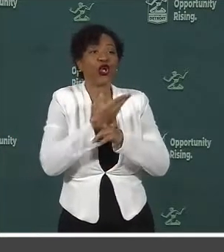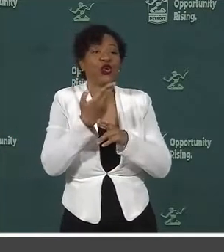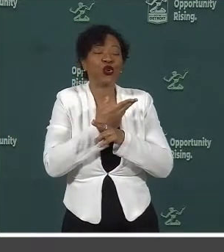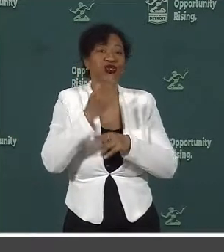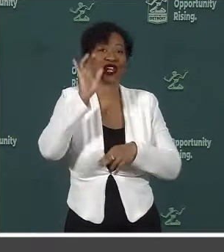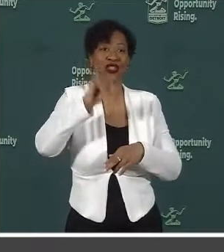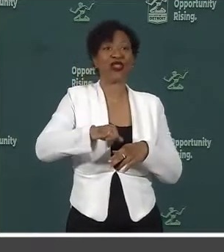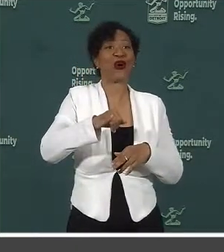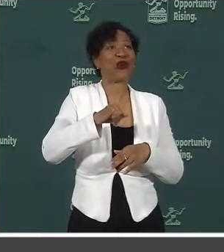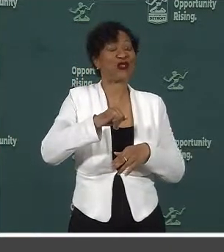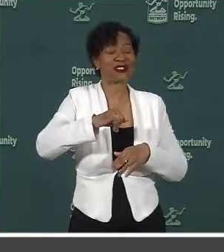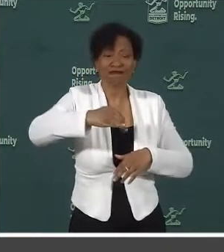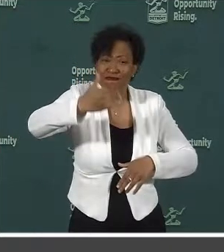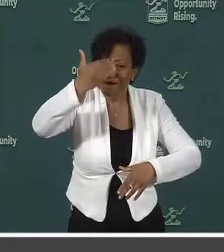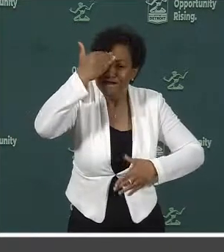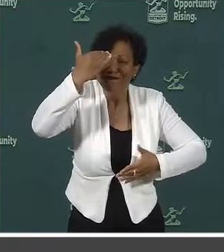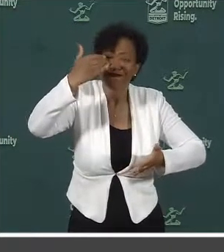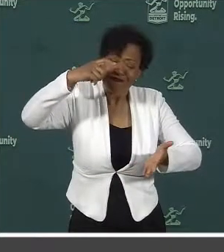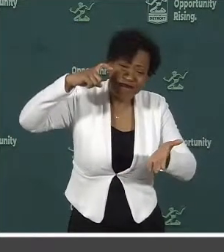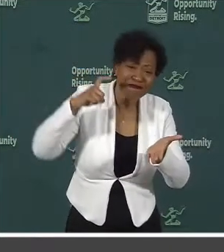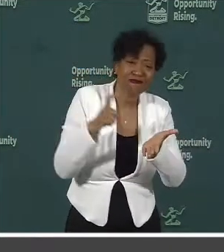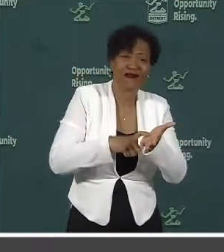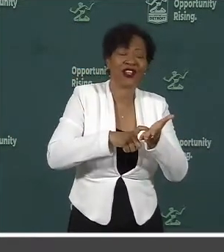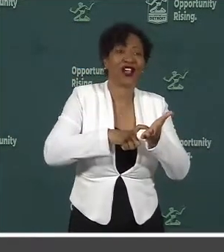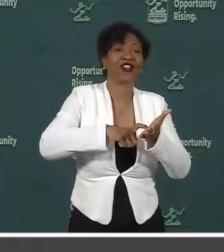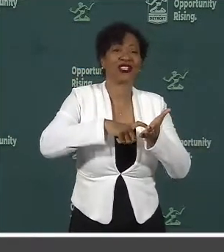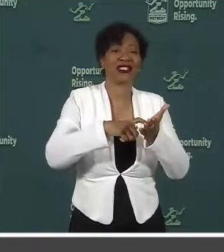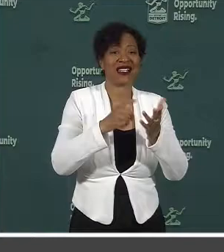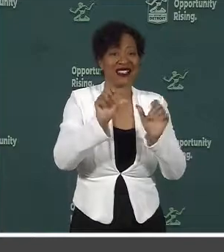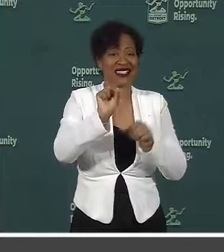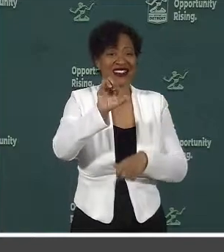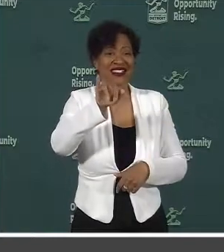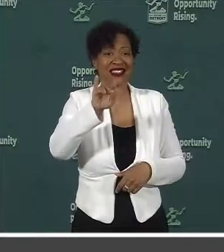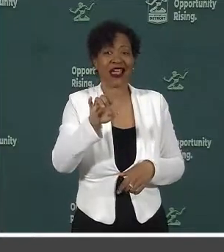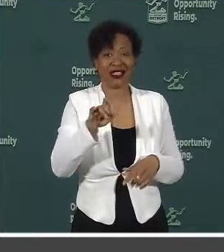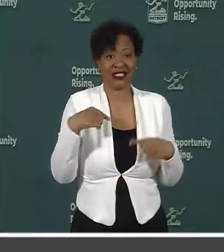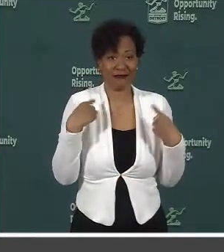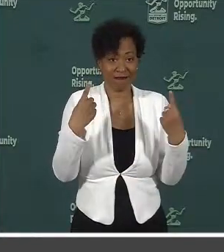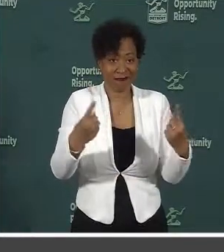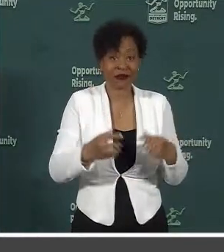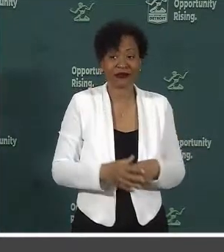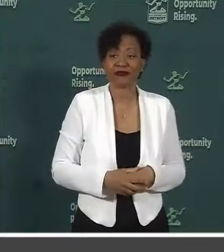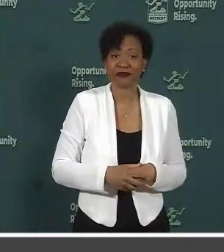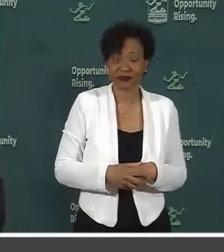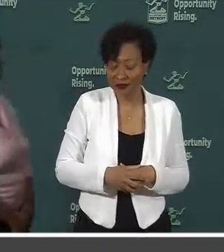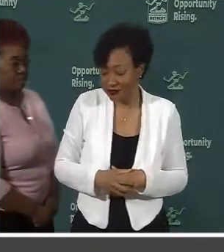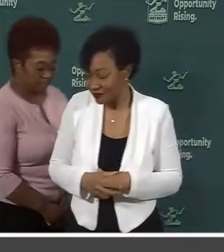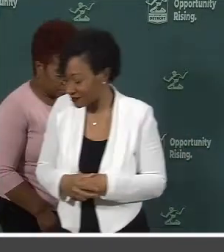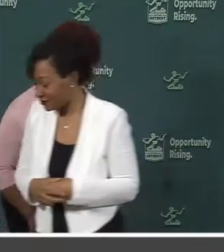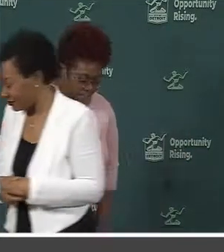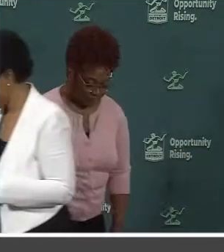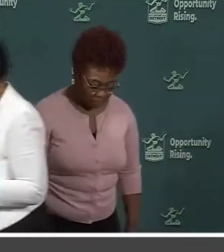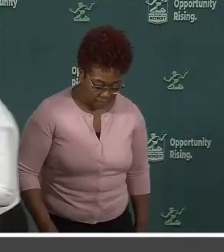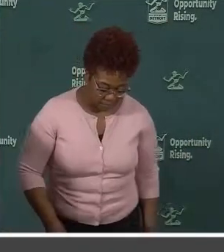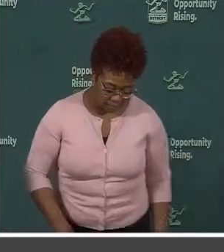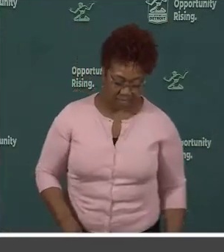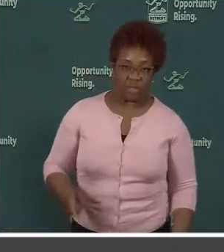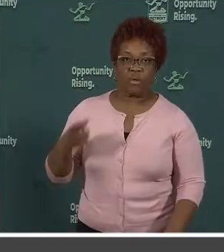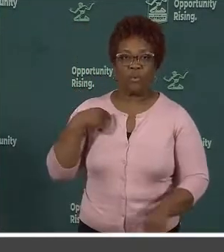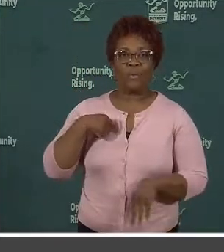TO BUILD THE CITY THAT WE WANT SO WE'VE ADDRESSED ELEVEN TERRIBLE RUINS BUT WE LEFT THE WORST FOR LAST AND YOU ALL KNOW